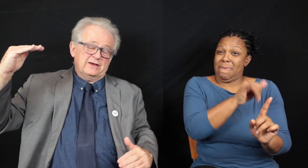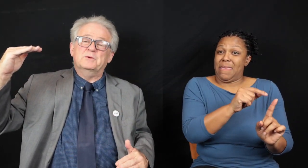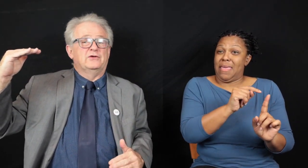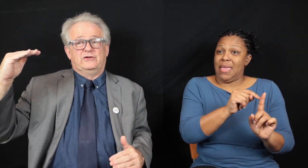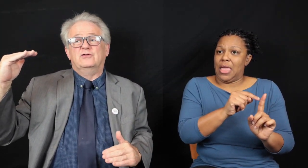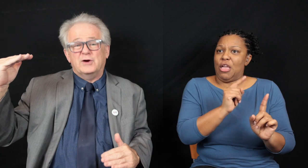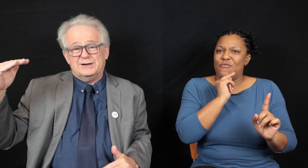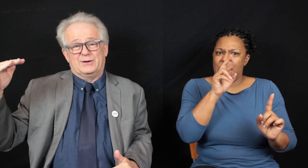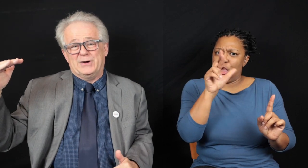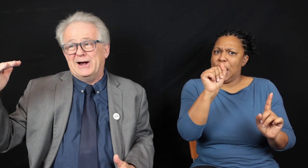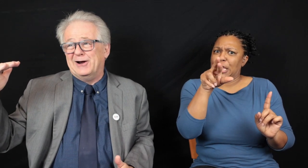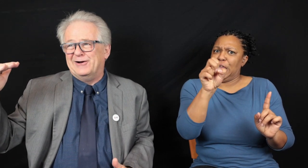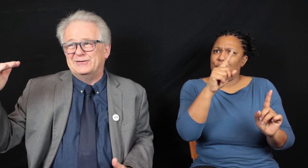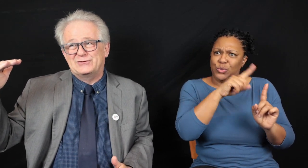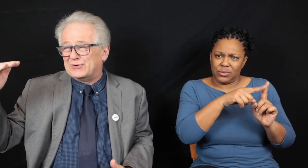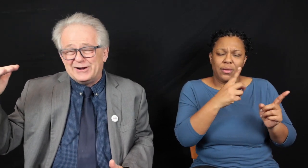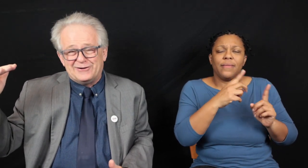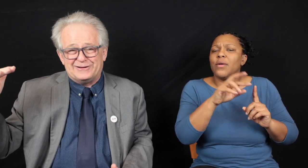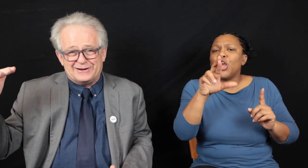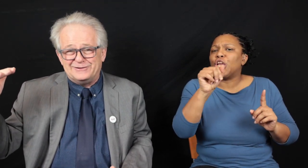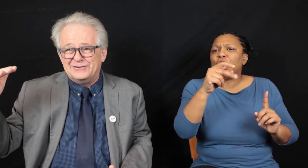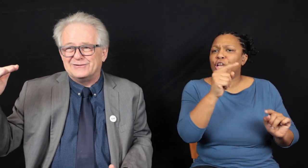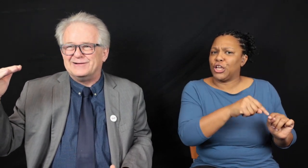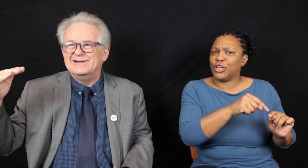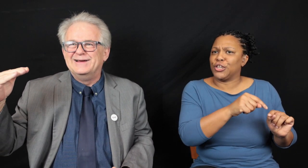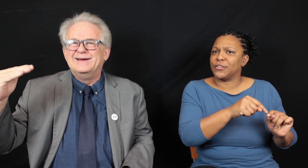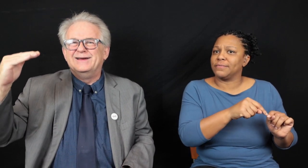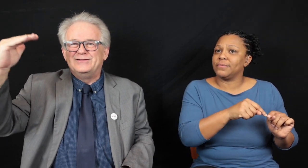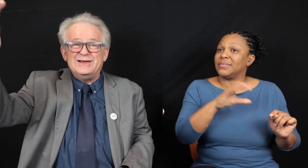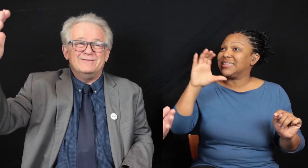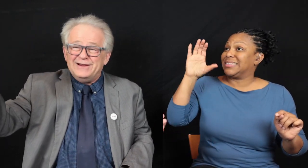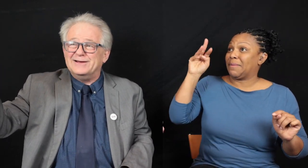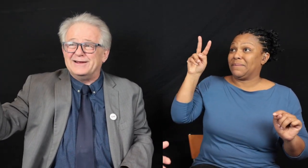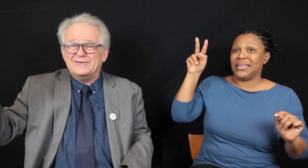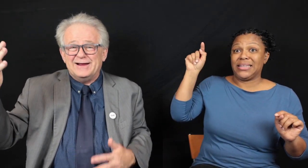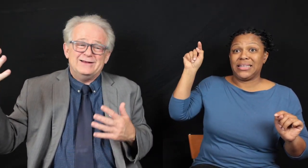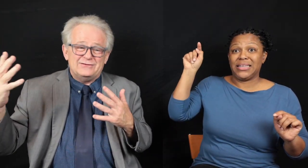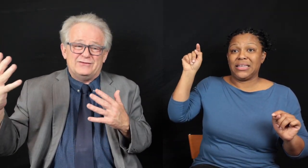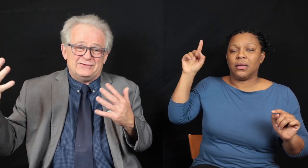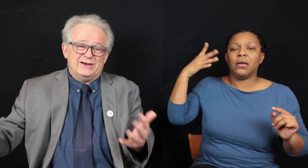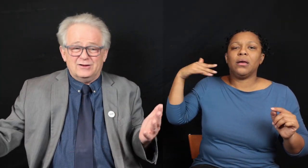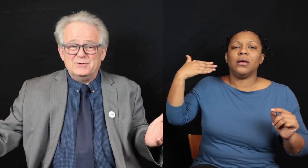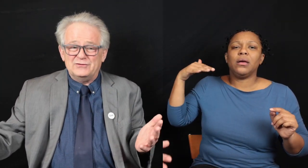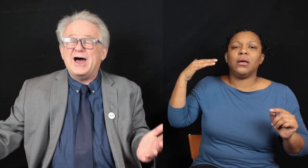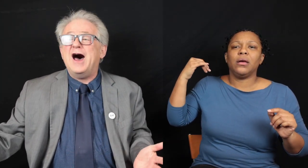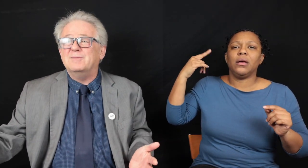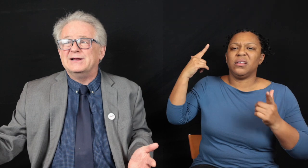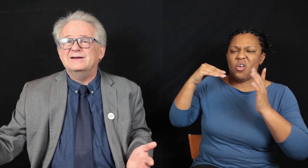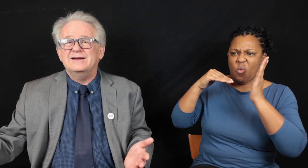really rare. Extraordinarily unusual. CMV, on the other hand, is one of the most common infectious diseases